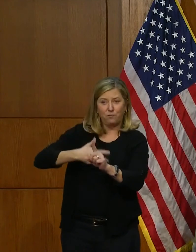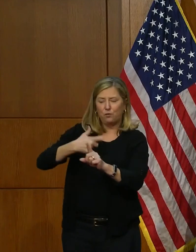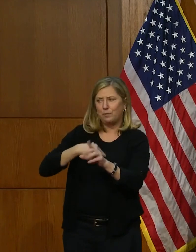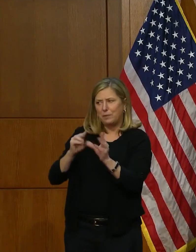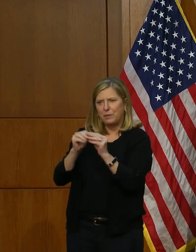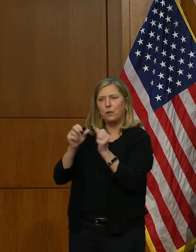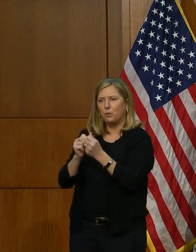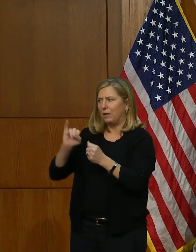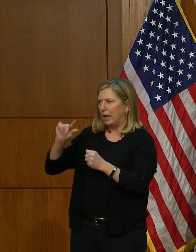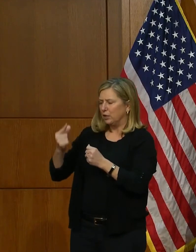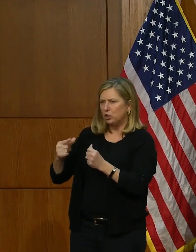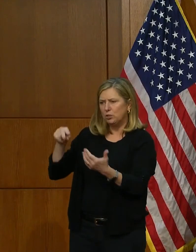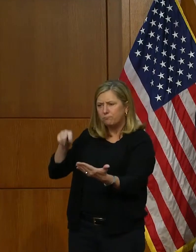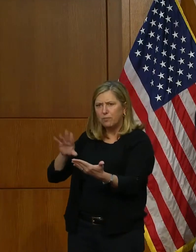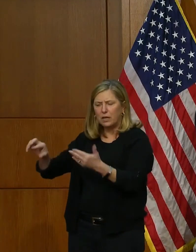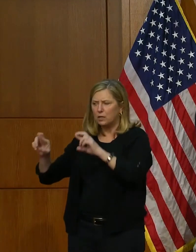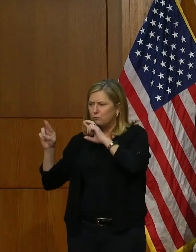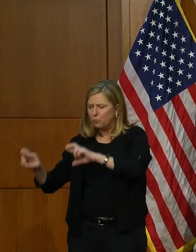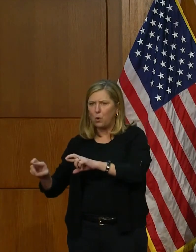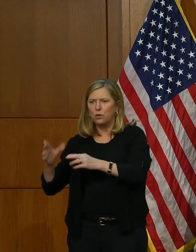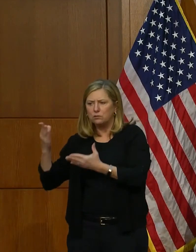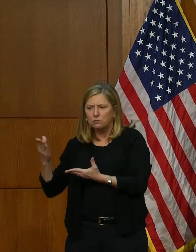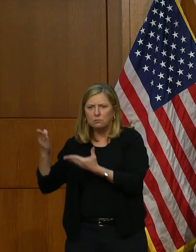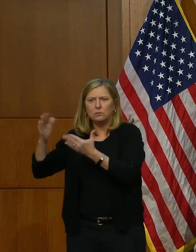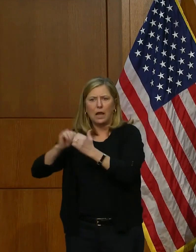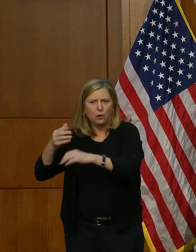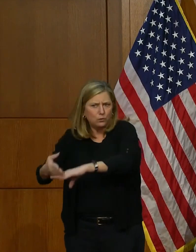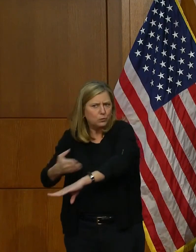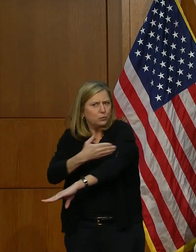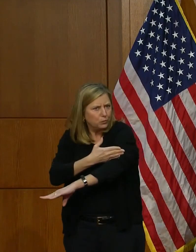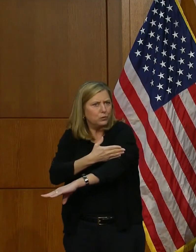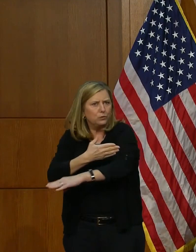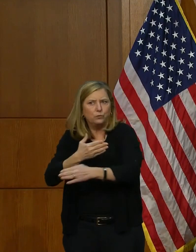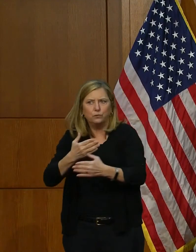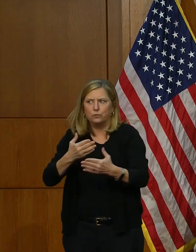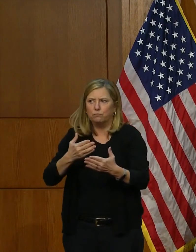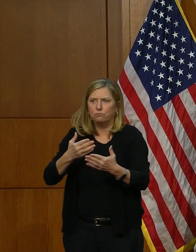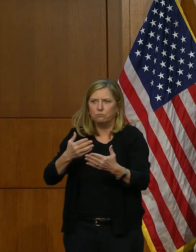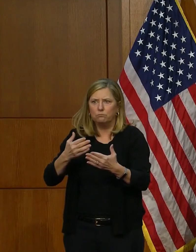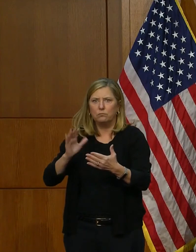COURSE OF THIS ADMINISTRATION. I MEET QUARTERLY. WITH THE INSPECTOR GENERAL AND REVIEW